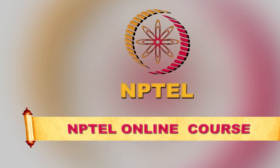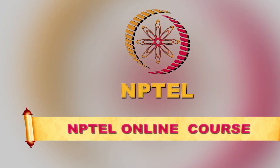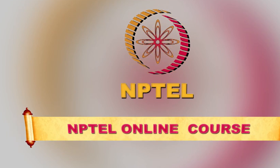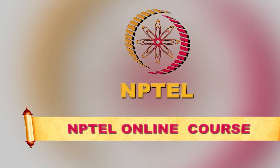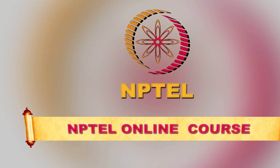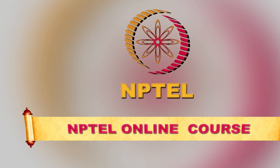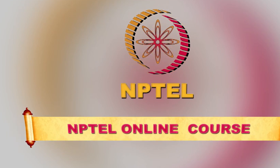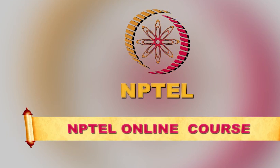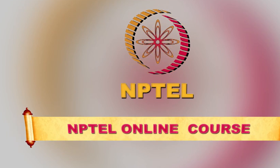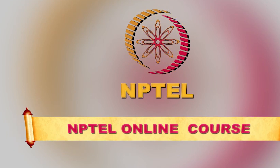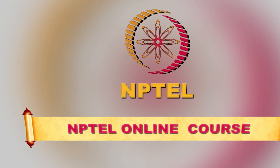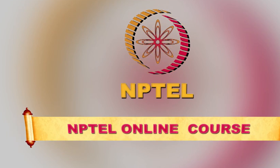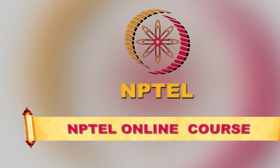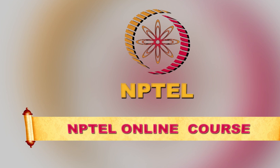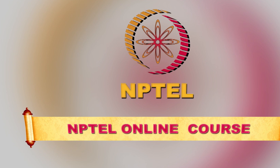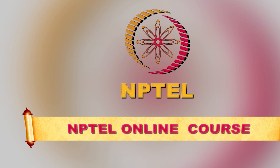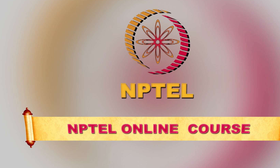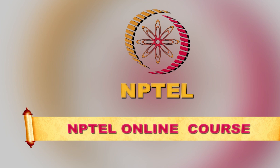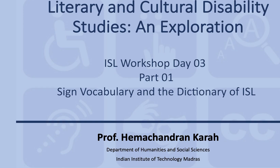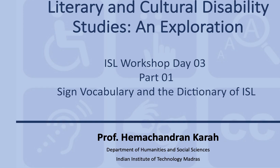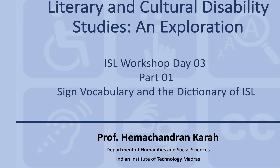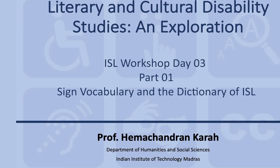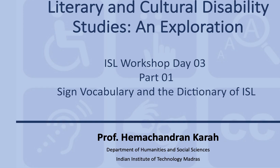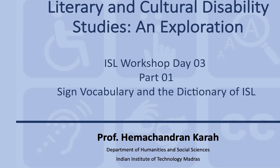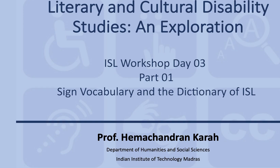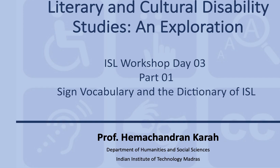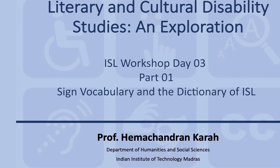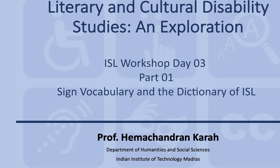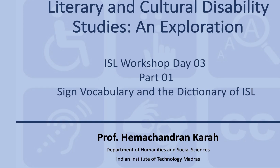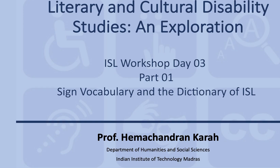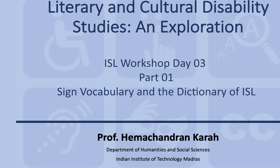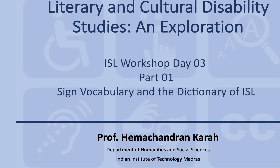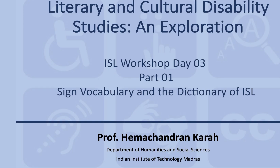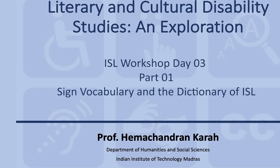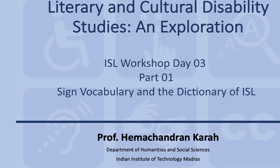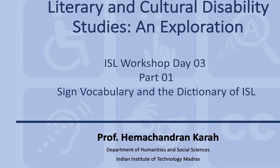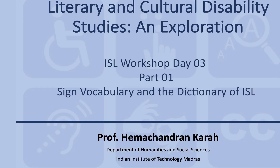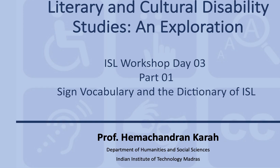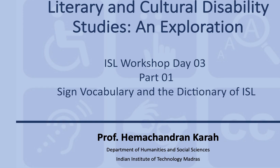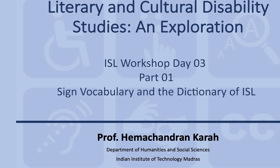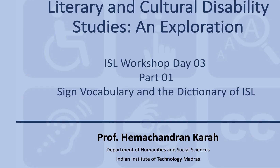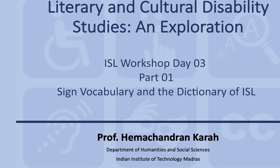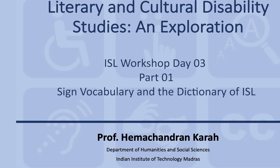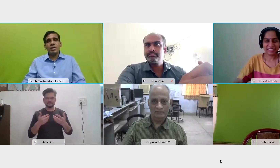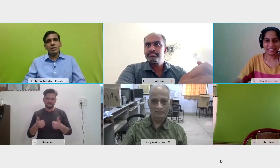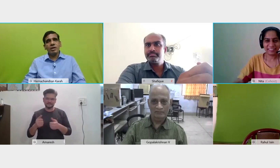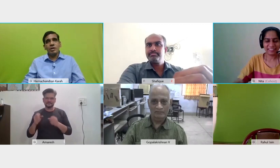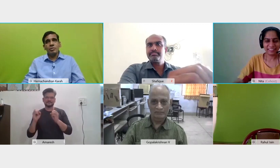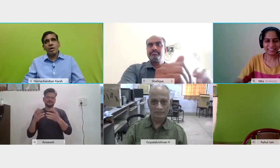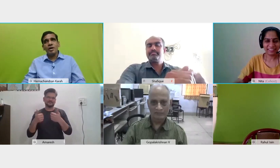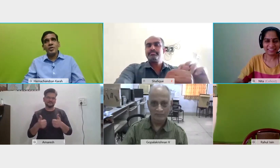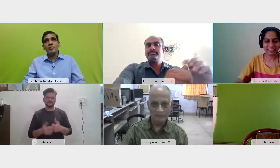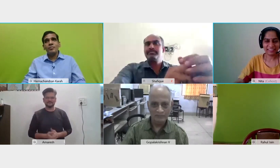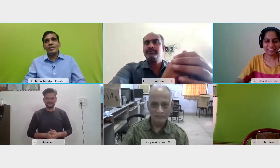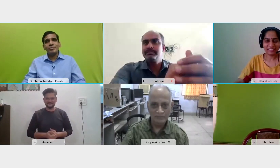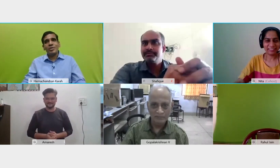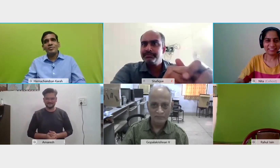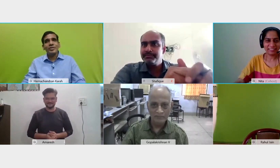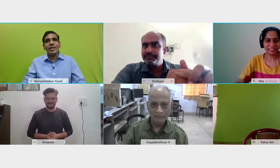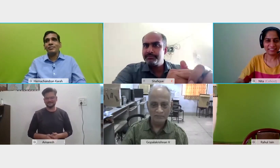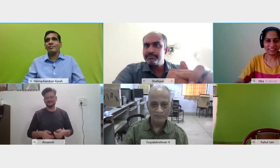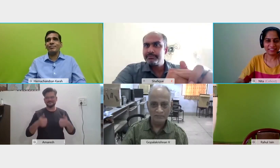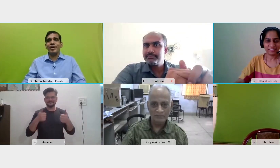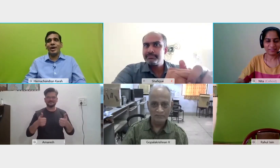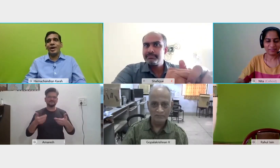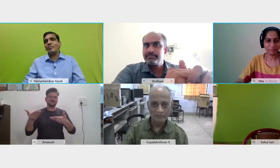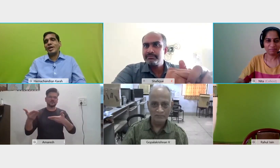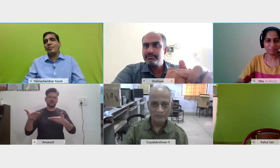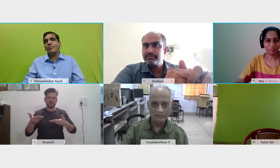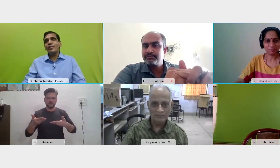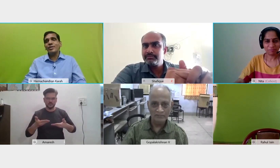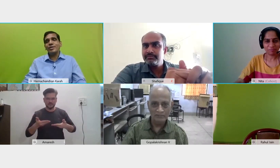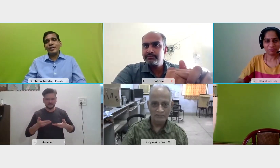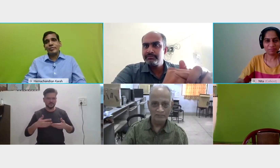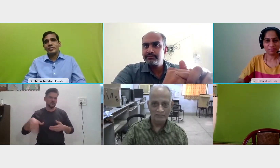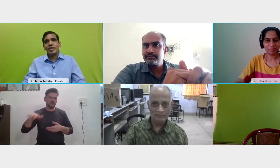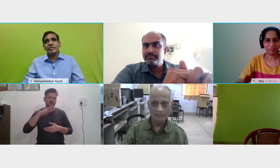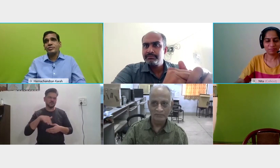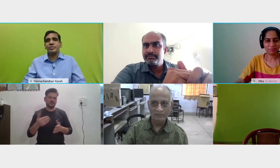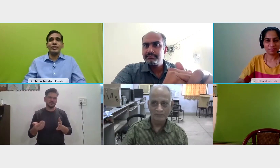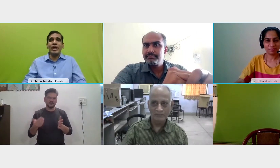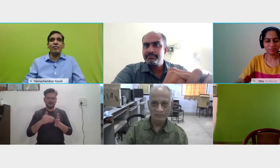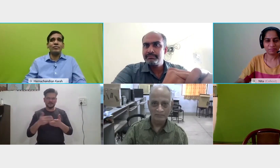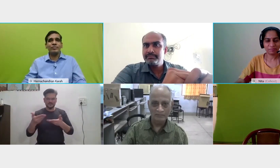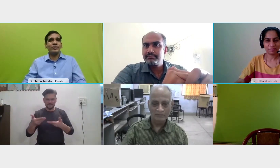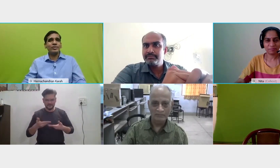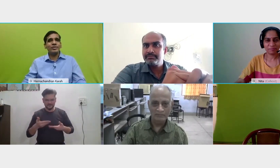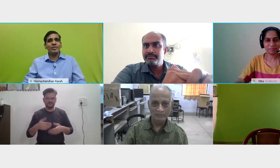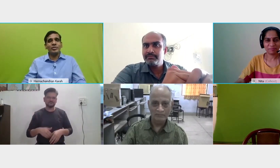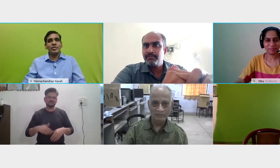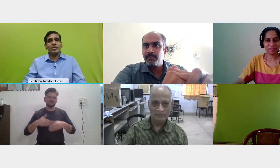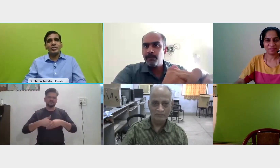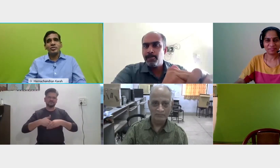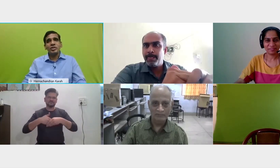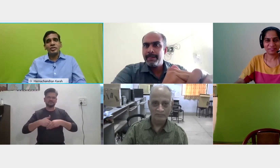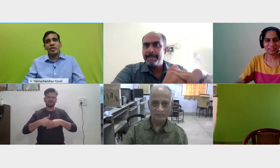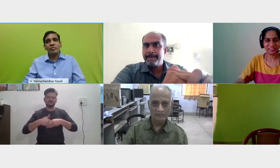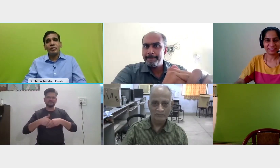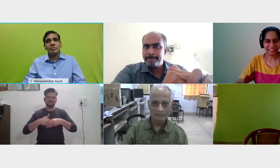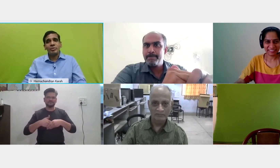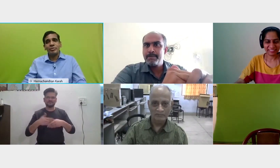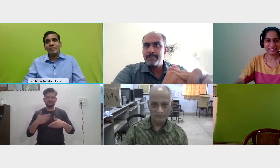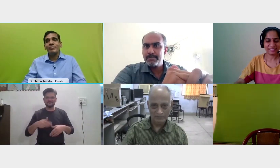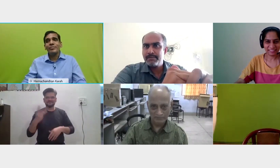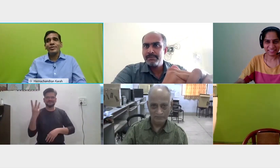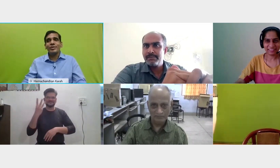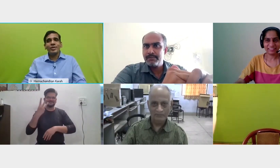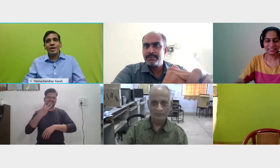Hello welcome all of you again, we have, congratulations we have got into the third day of our program